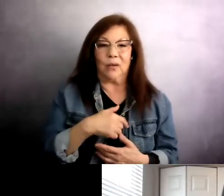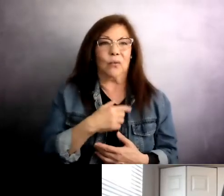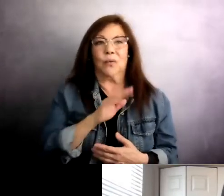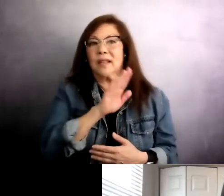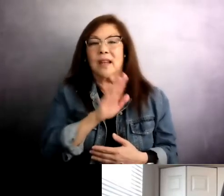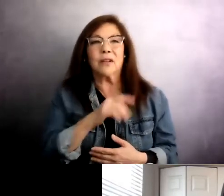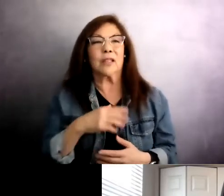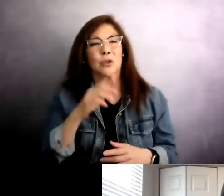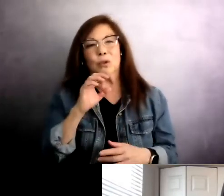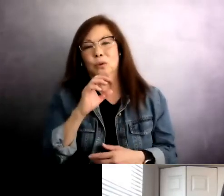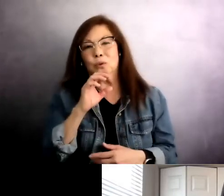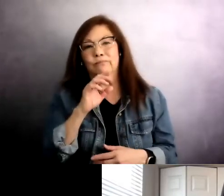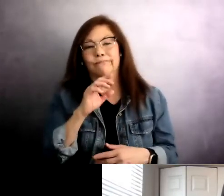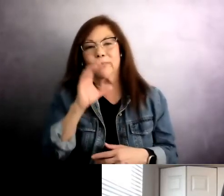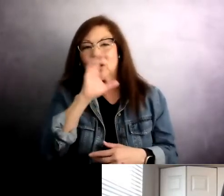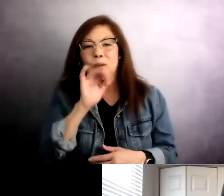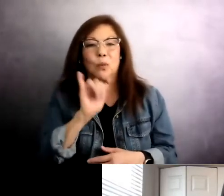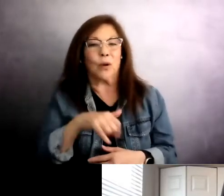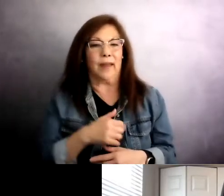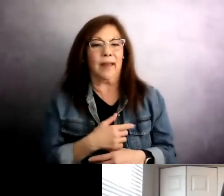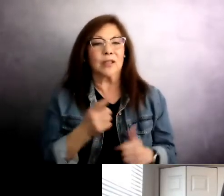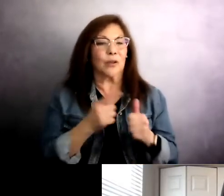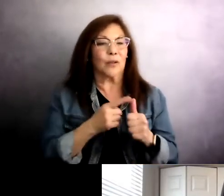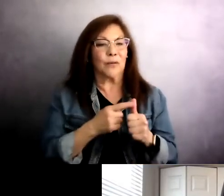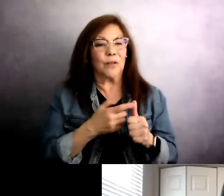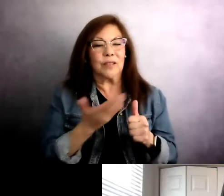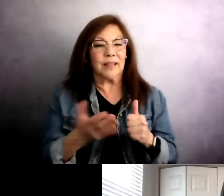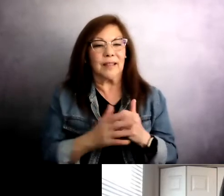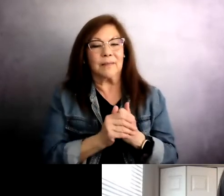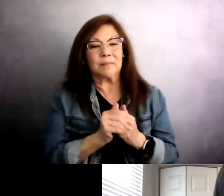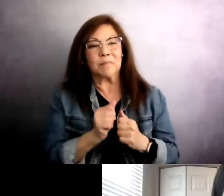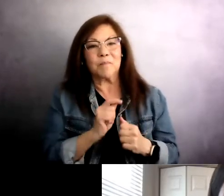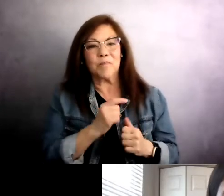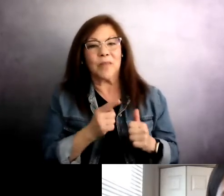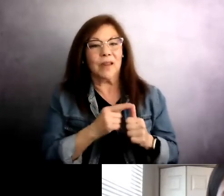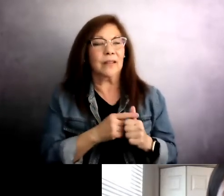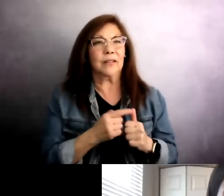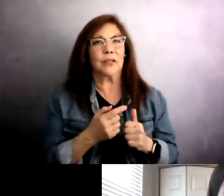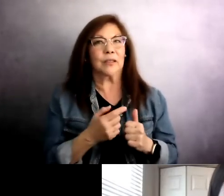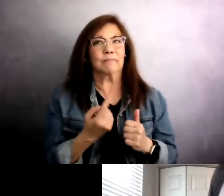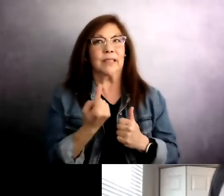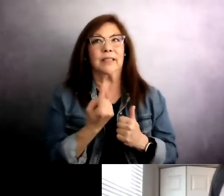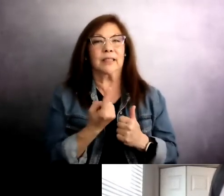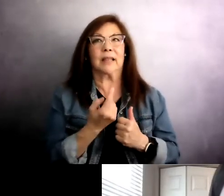that. So course it's the urge of someone who always likes being behind-the-scenes, you